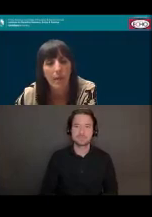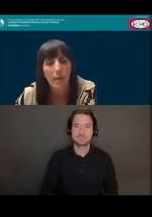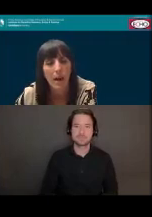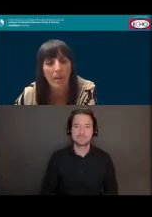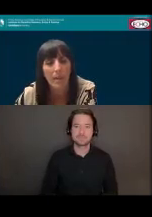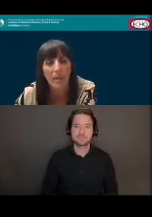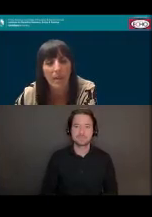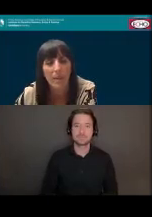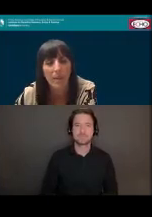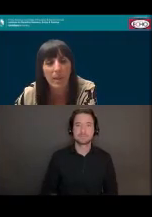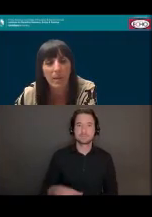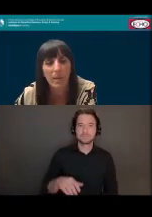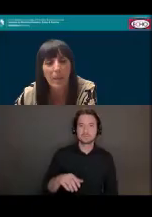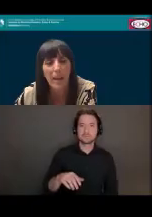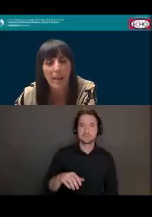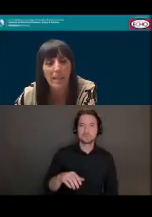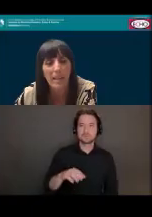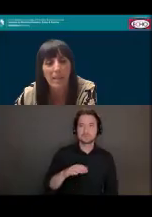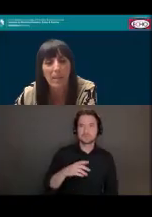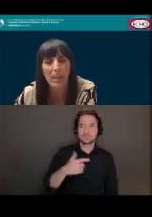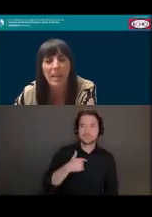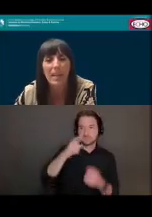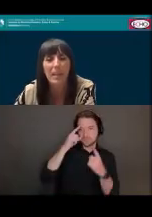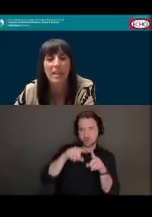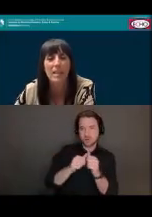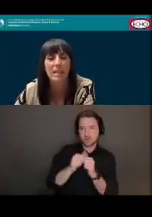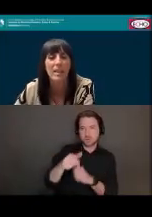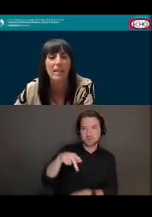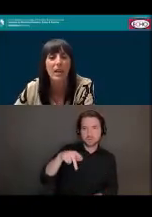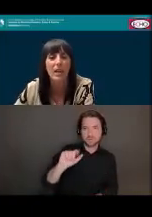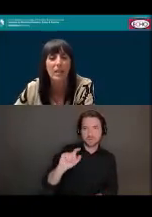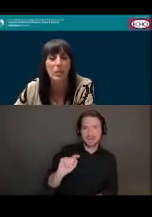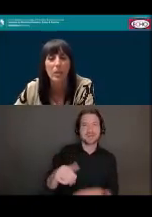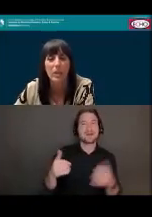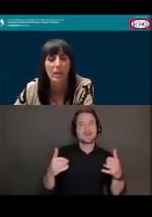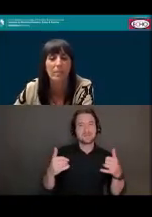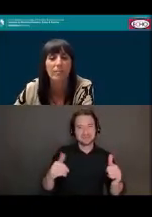And I would agree with you, Pat that play is the child's work.